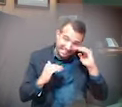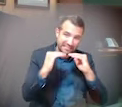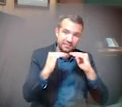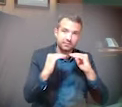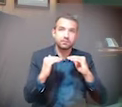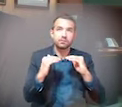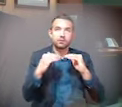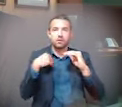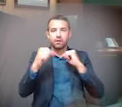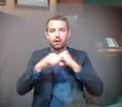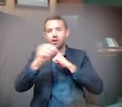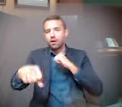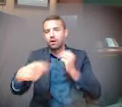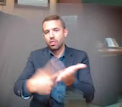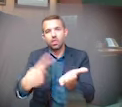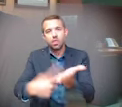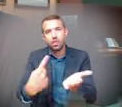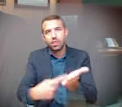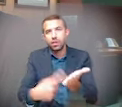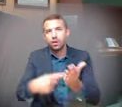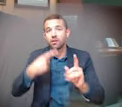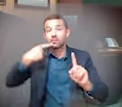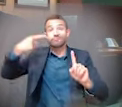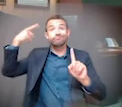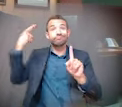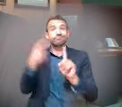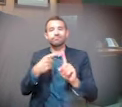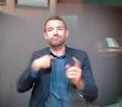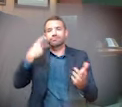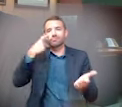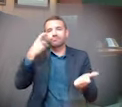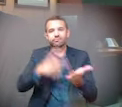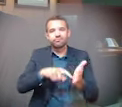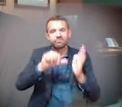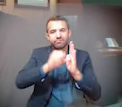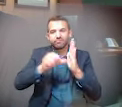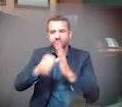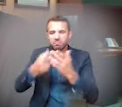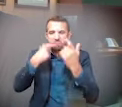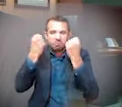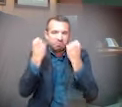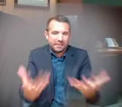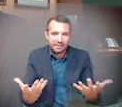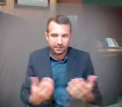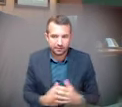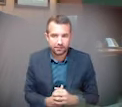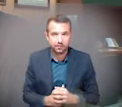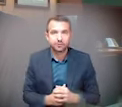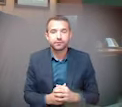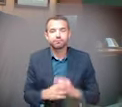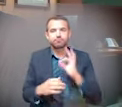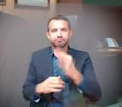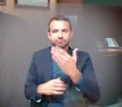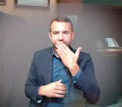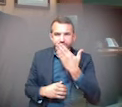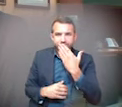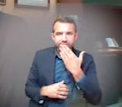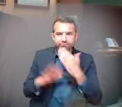So I can go on, but just those are the things that jump out to me in response to that. Diane: No. Thank you. And thank you for sharing your own personal truth.